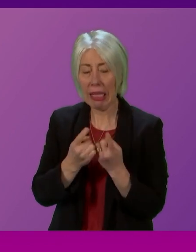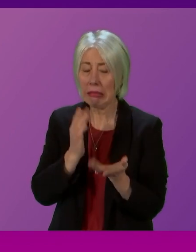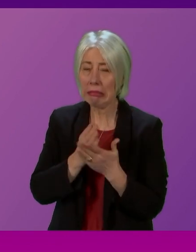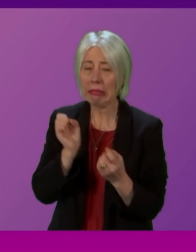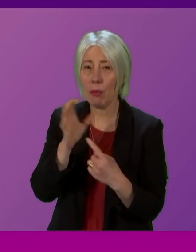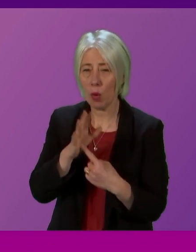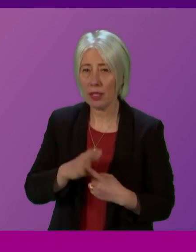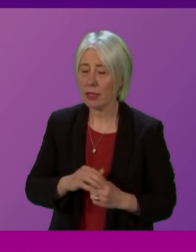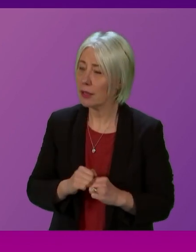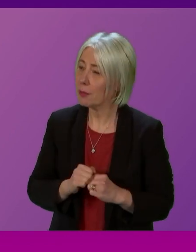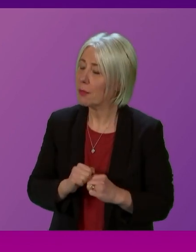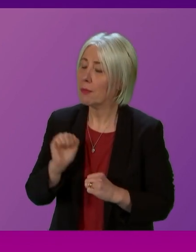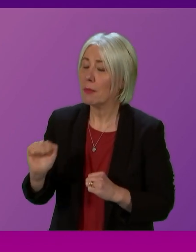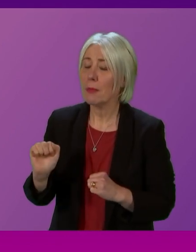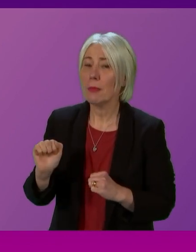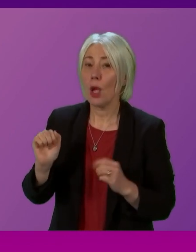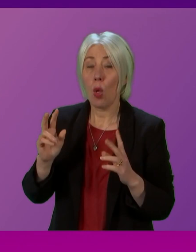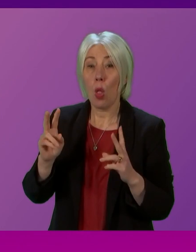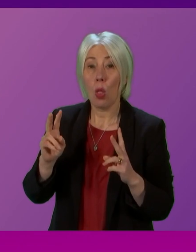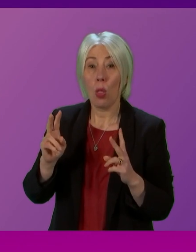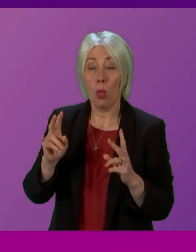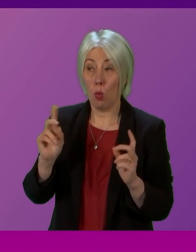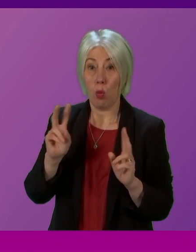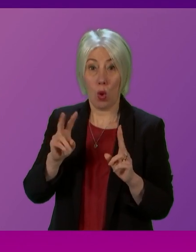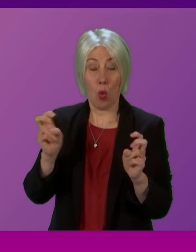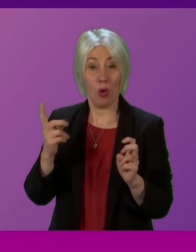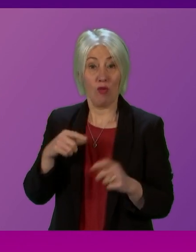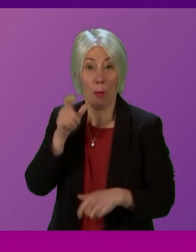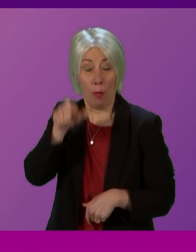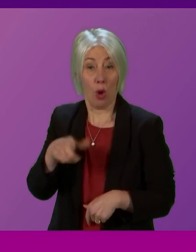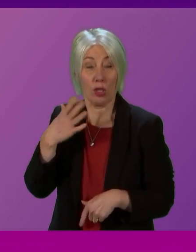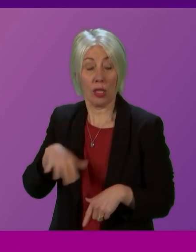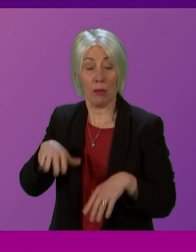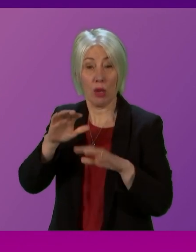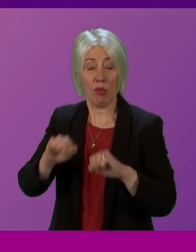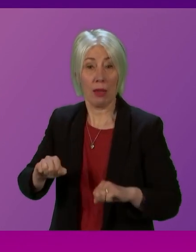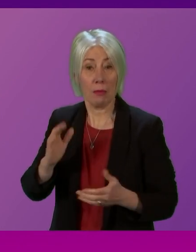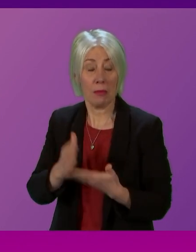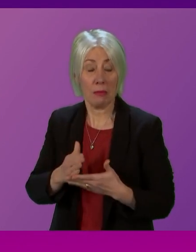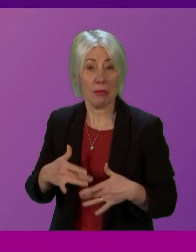On the quote that Douglas Ross narrated, my feeling is that that is almost certainly the